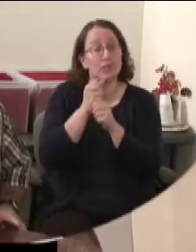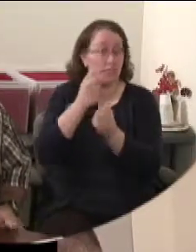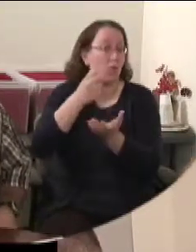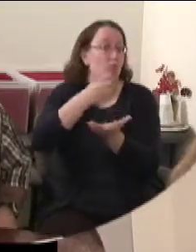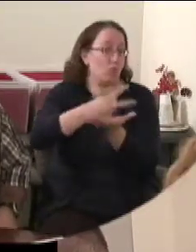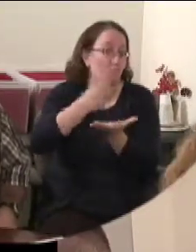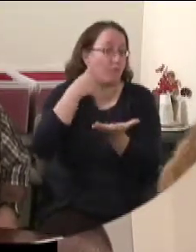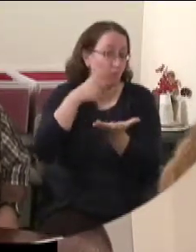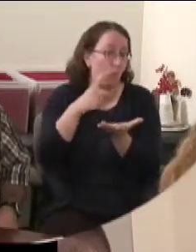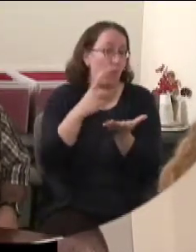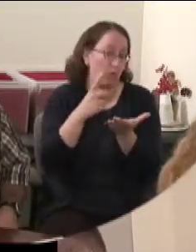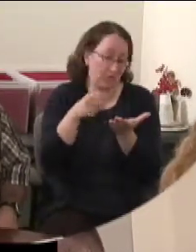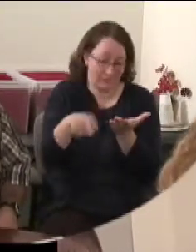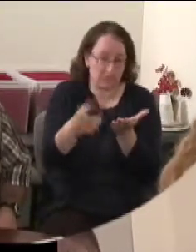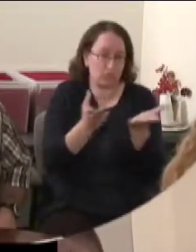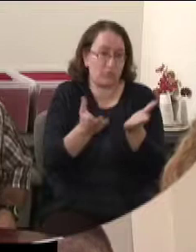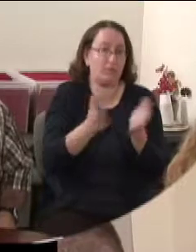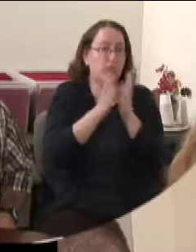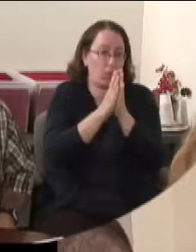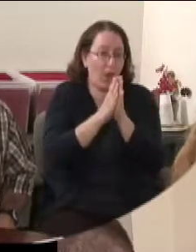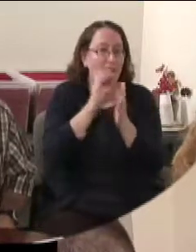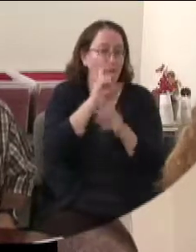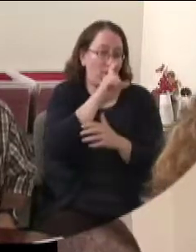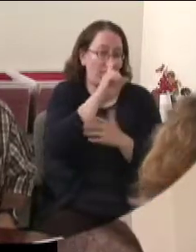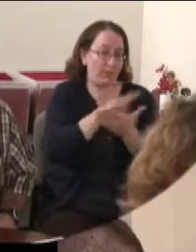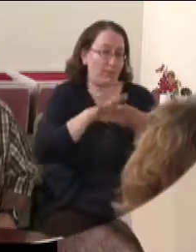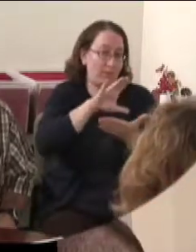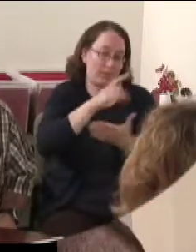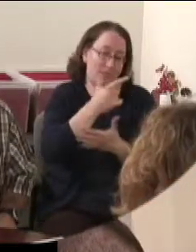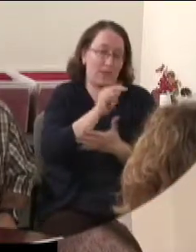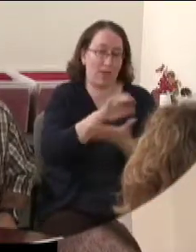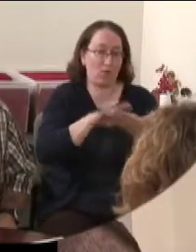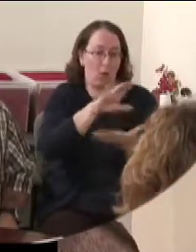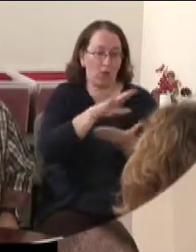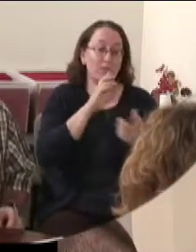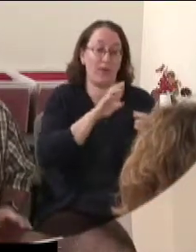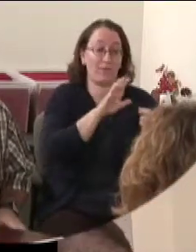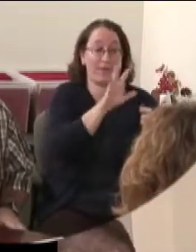for her service request for Eagle Gate of $5,500,